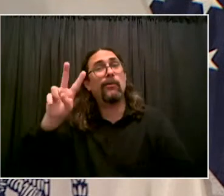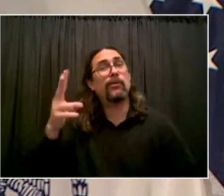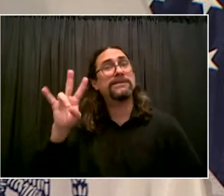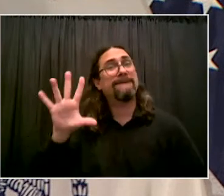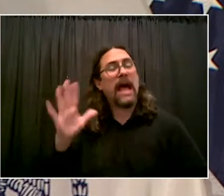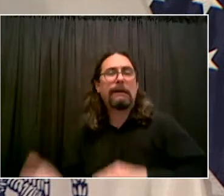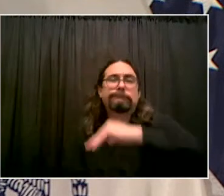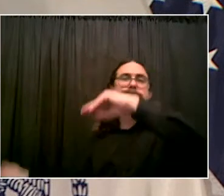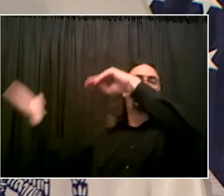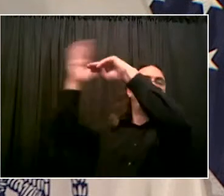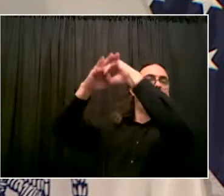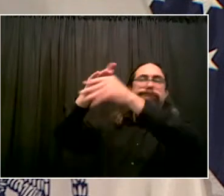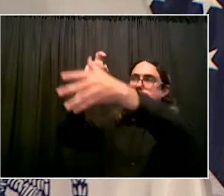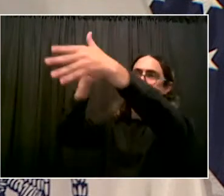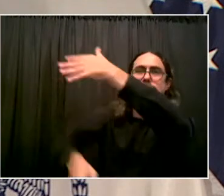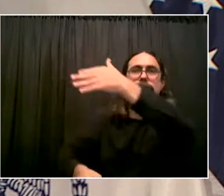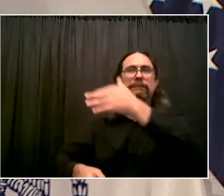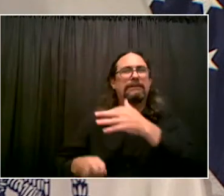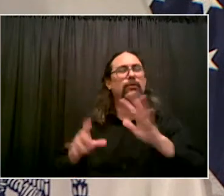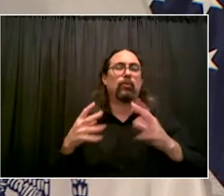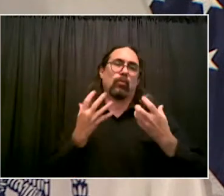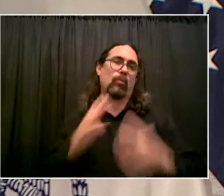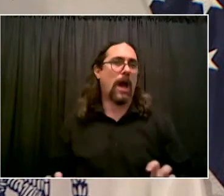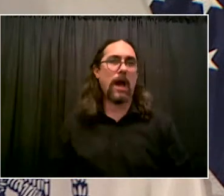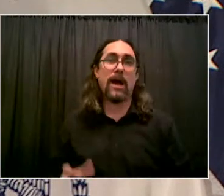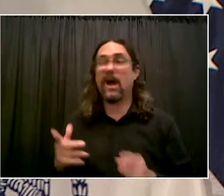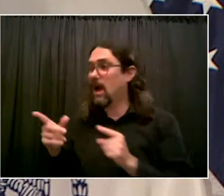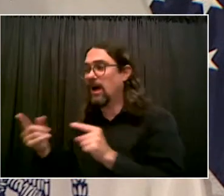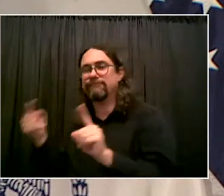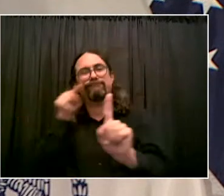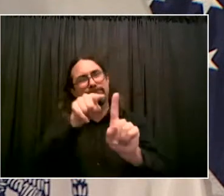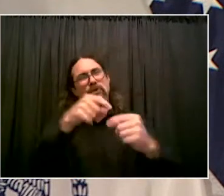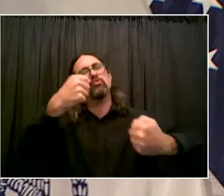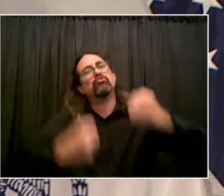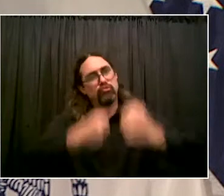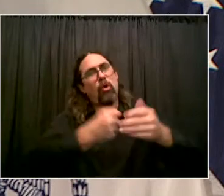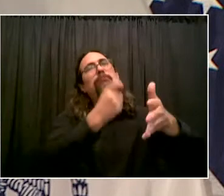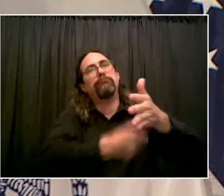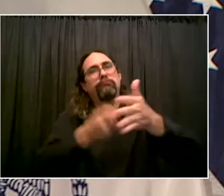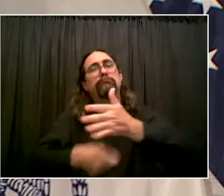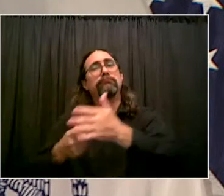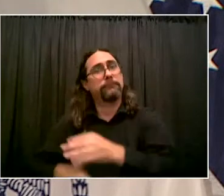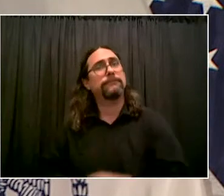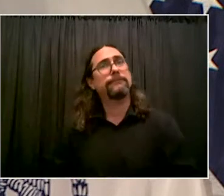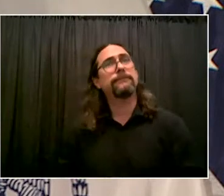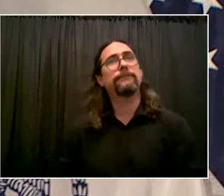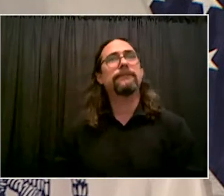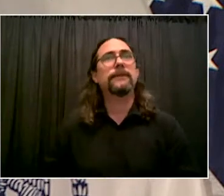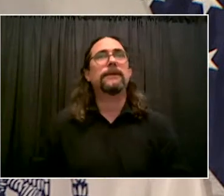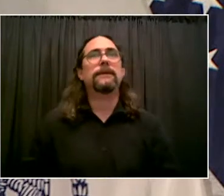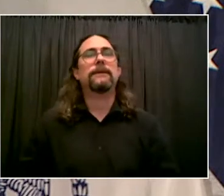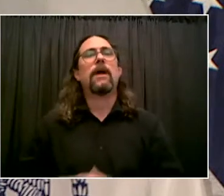JACKIE. SONJA, GO AHEAD.